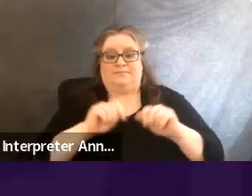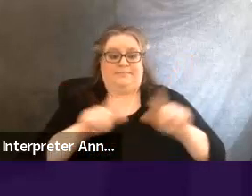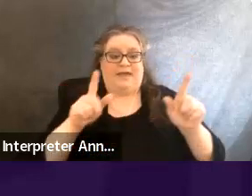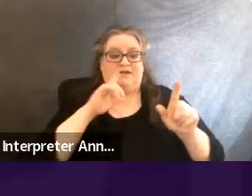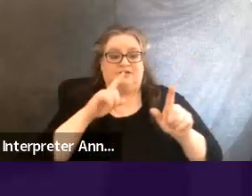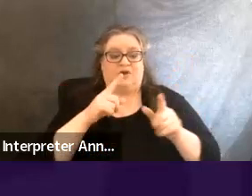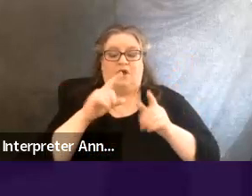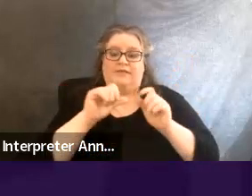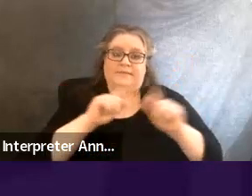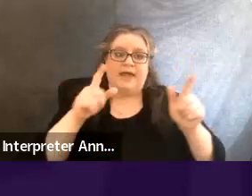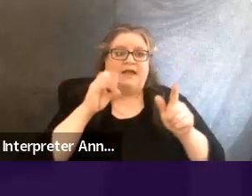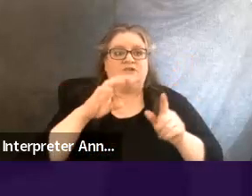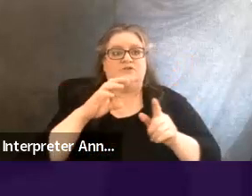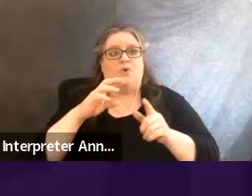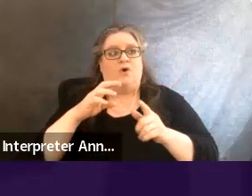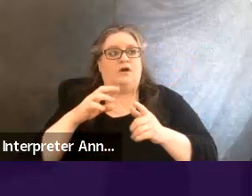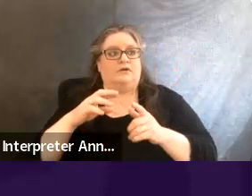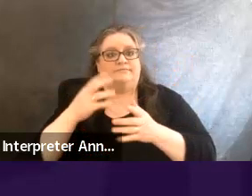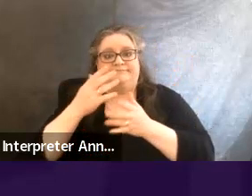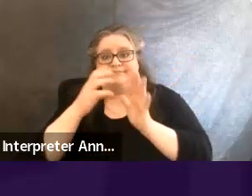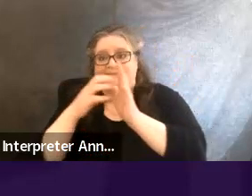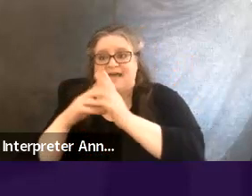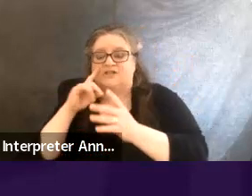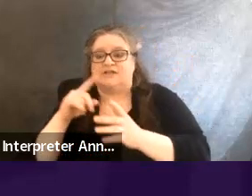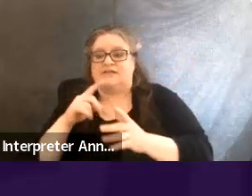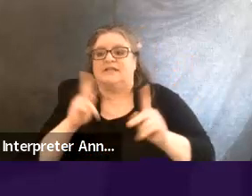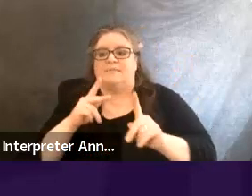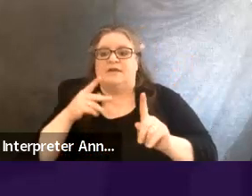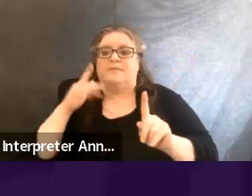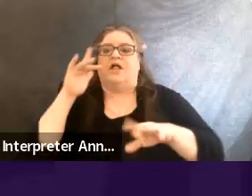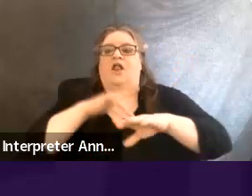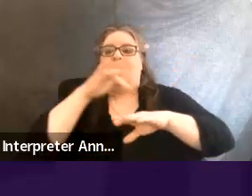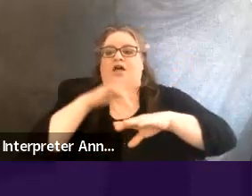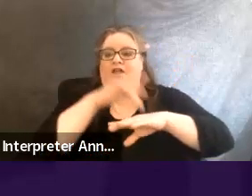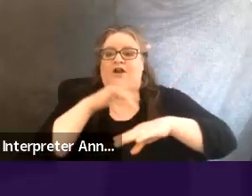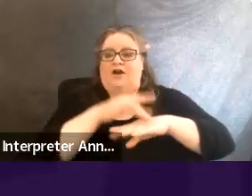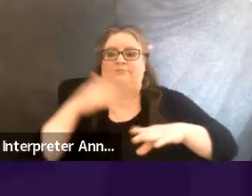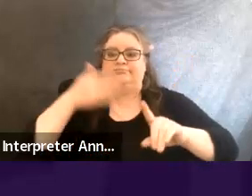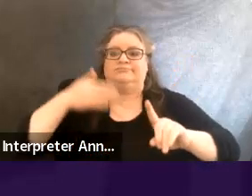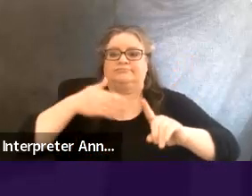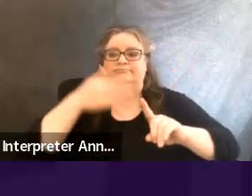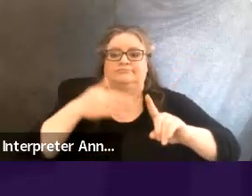that get the most traffic or interaction from users. You can find out which pages or sessions